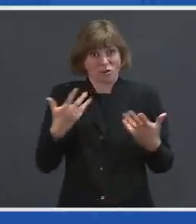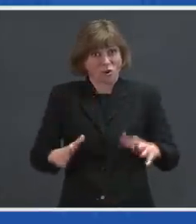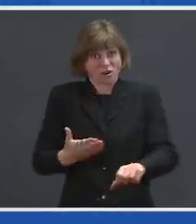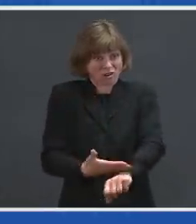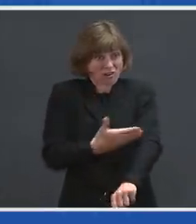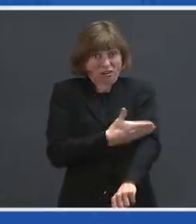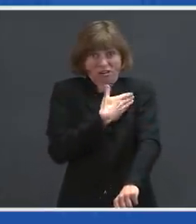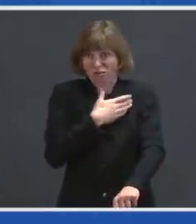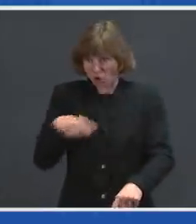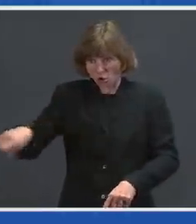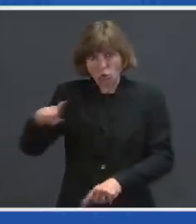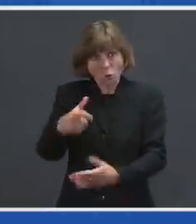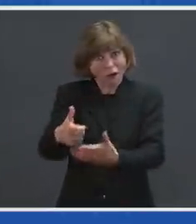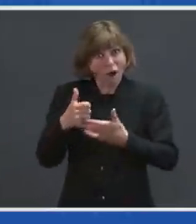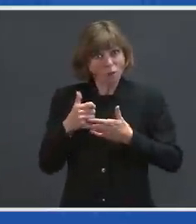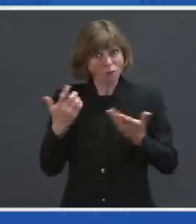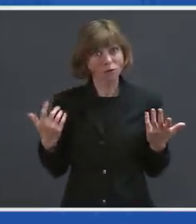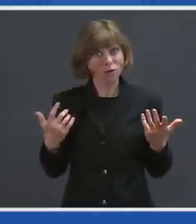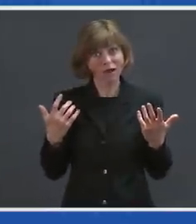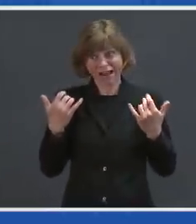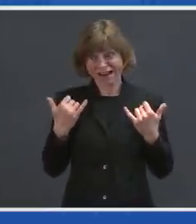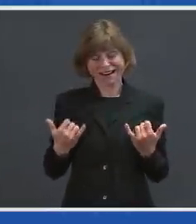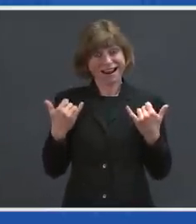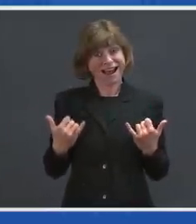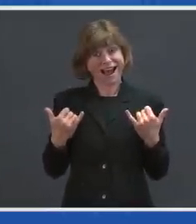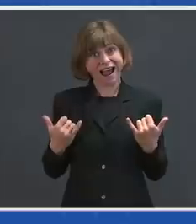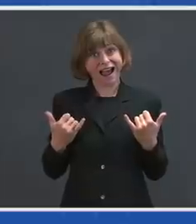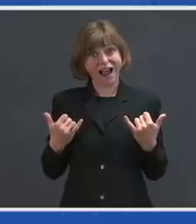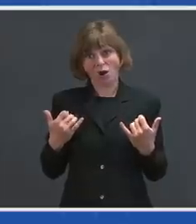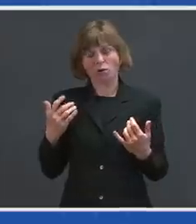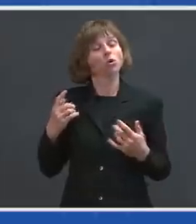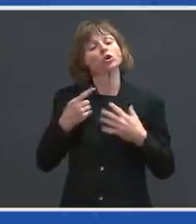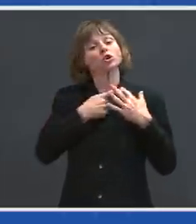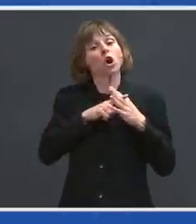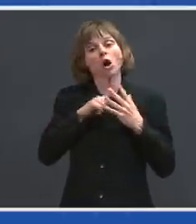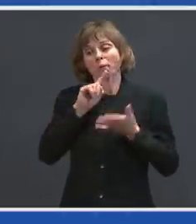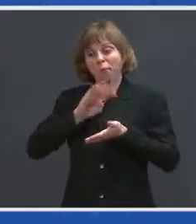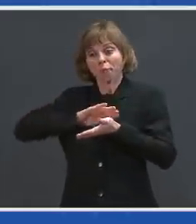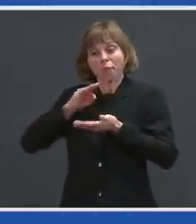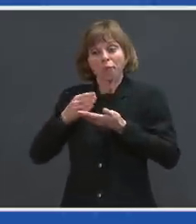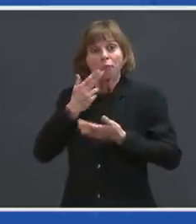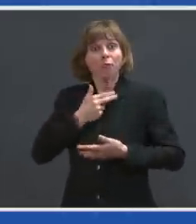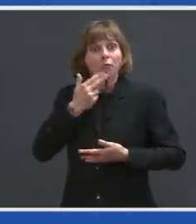We've been able to move us to the point where we had very little supply, to we will have enough vaccine